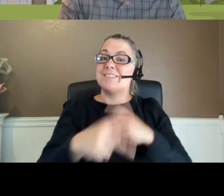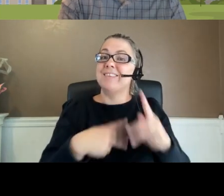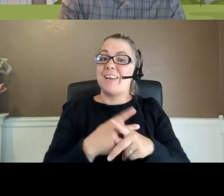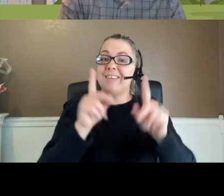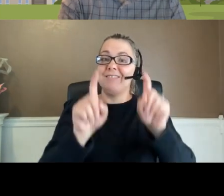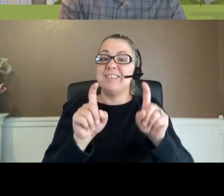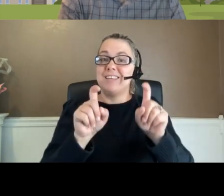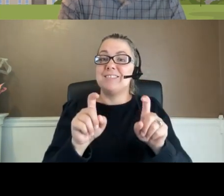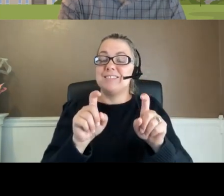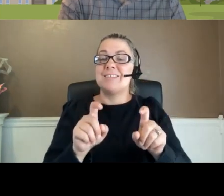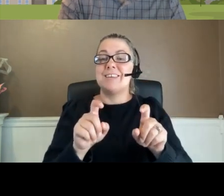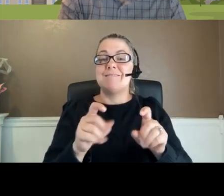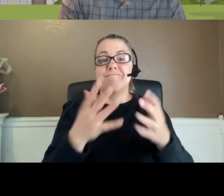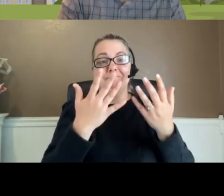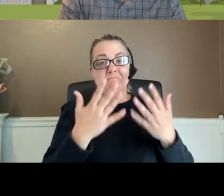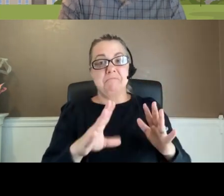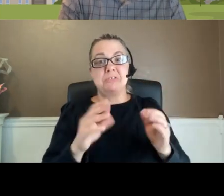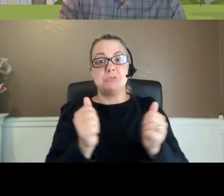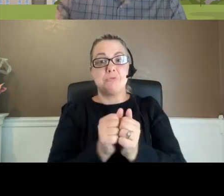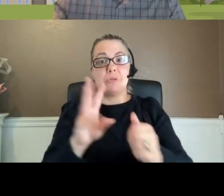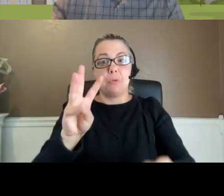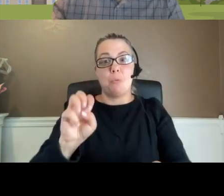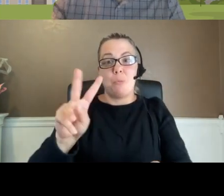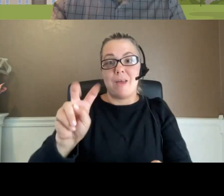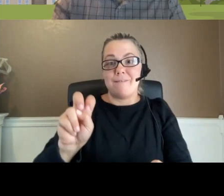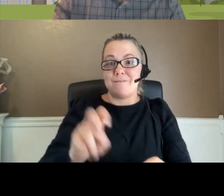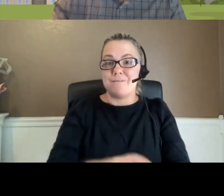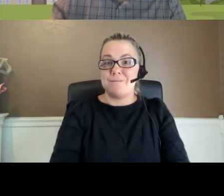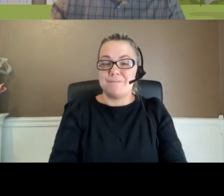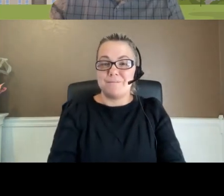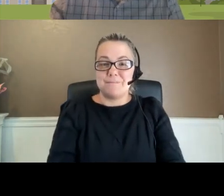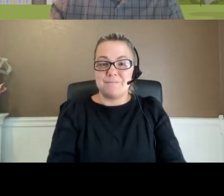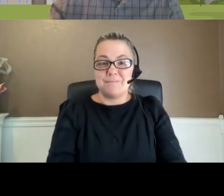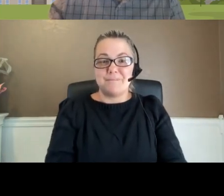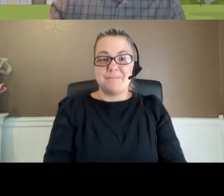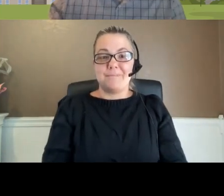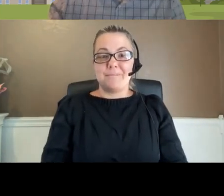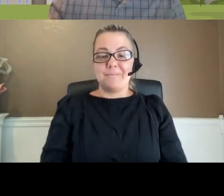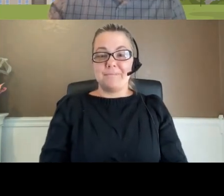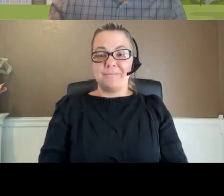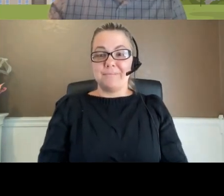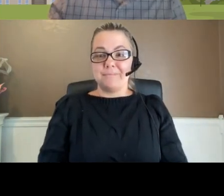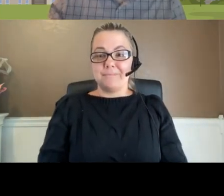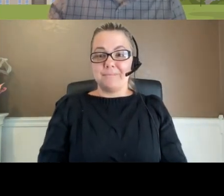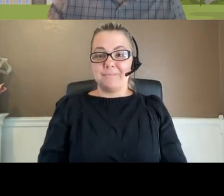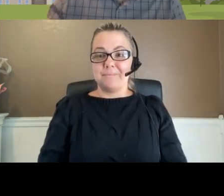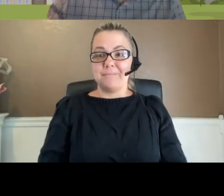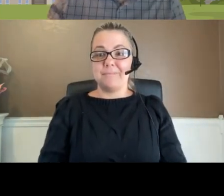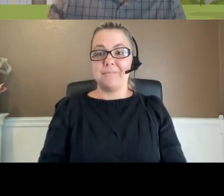[Jared]: Let's